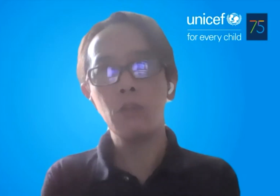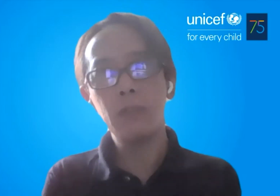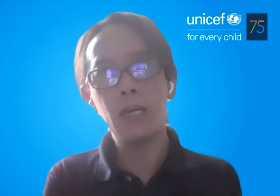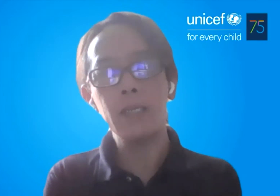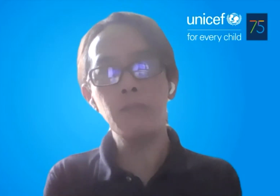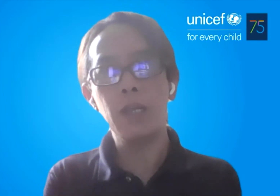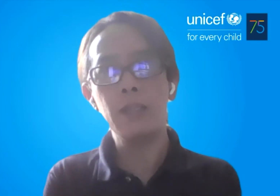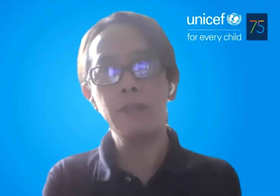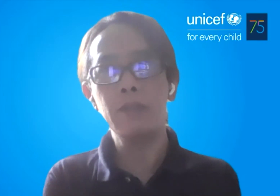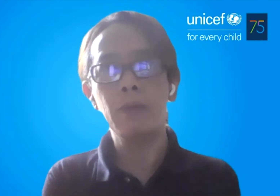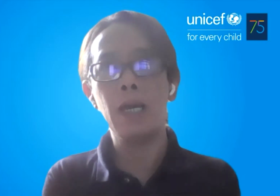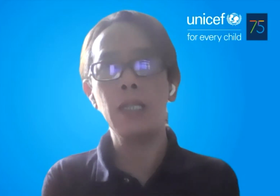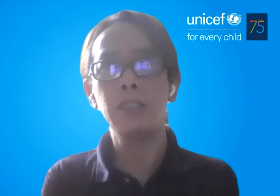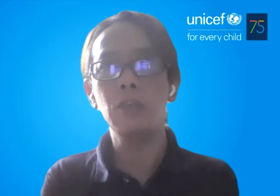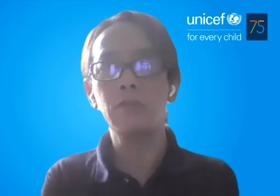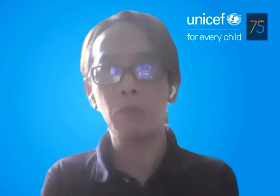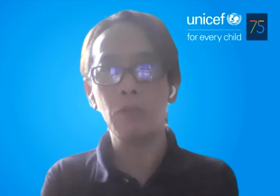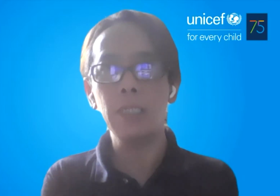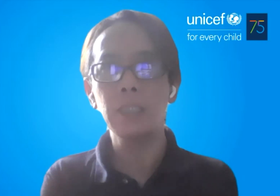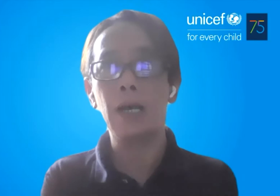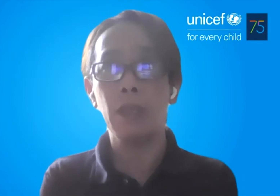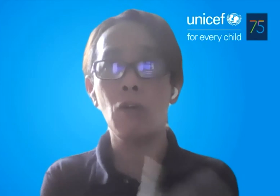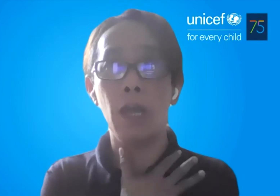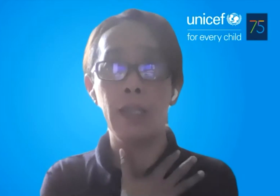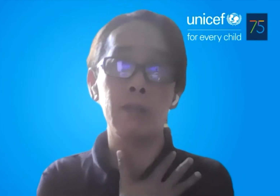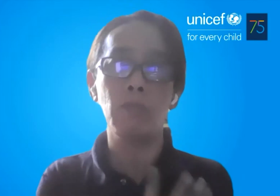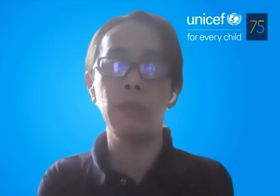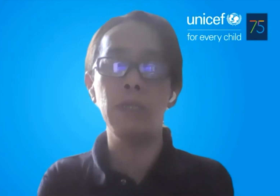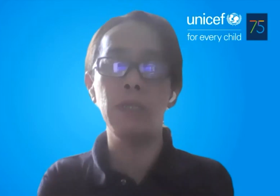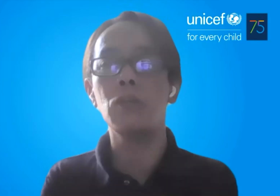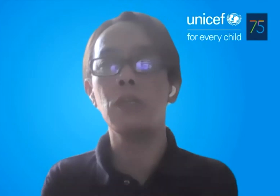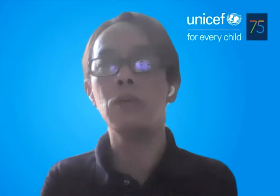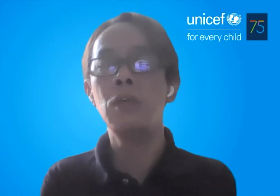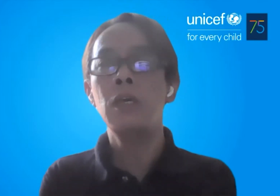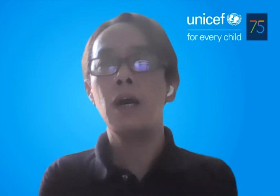Although in fairness to our experience on LGUs in provinces, as I am in the province now.